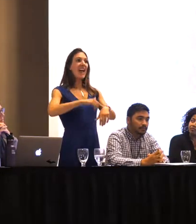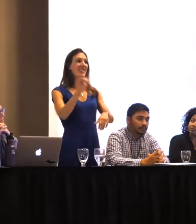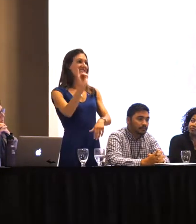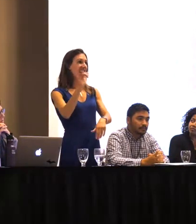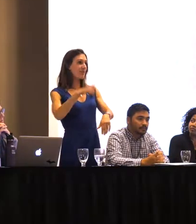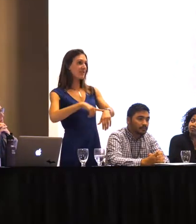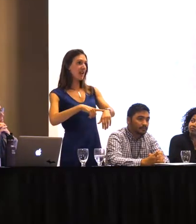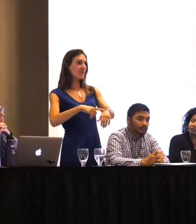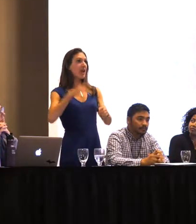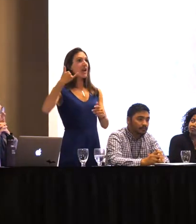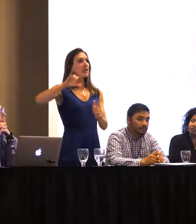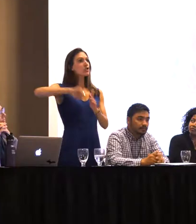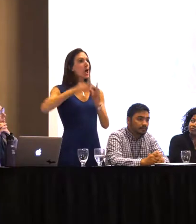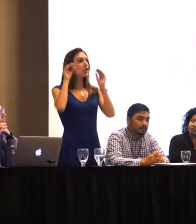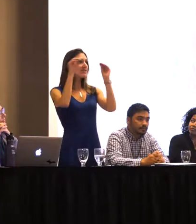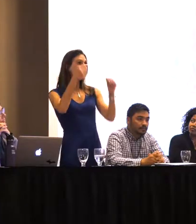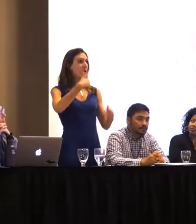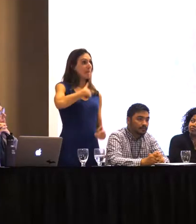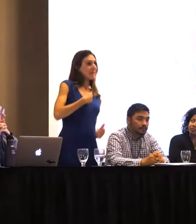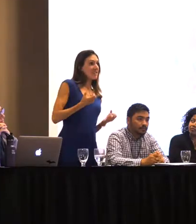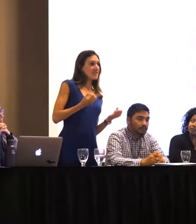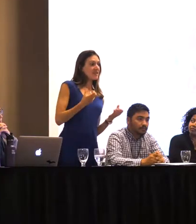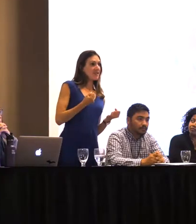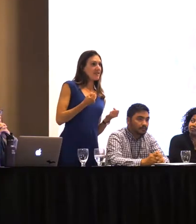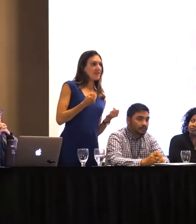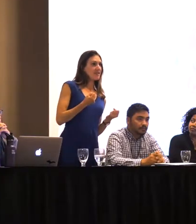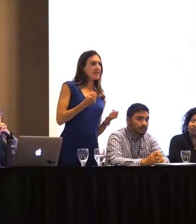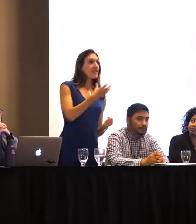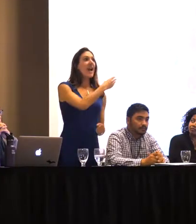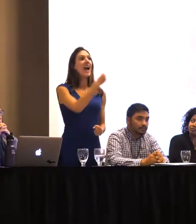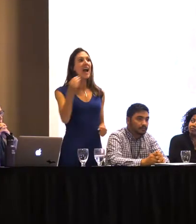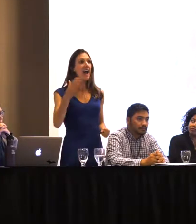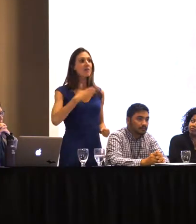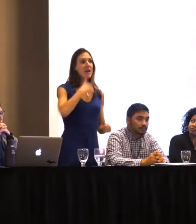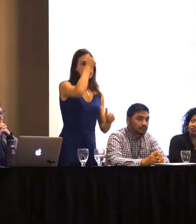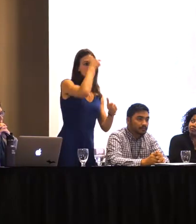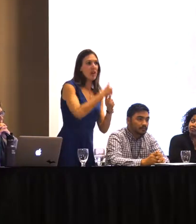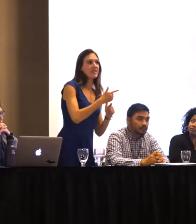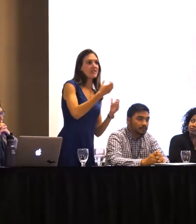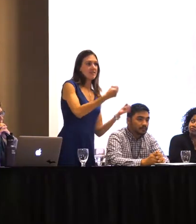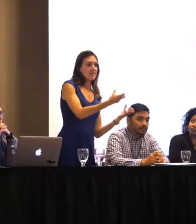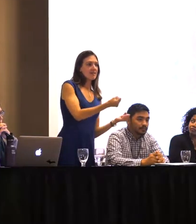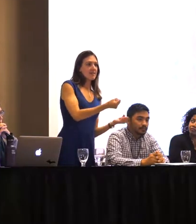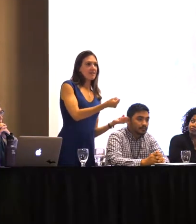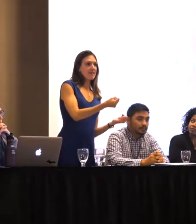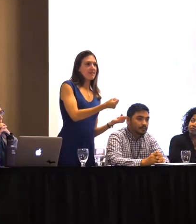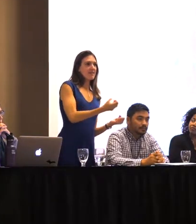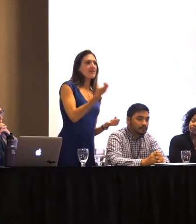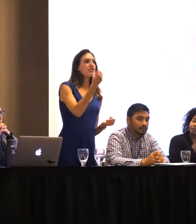and at the same time they started to teach me sign language as well as my brother.